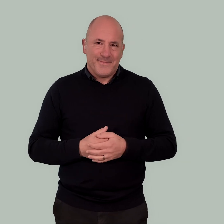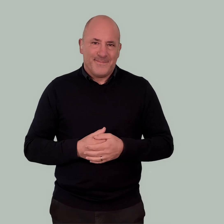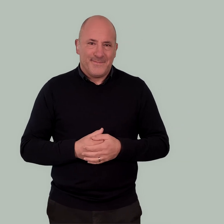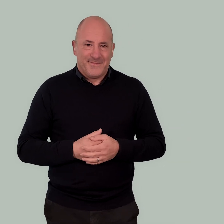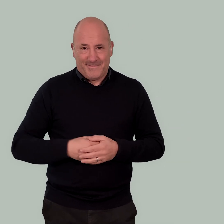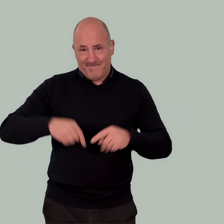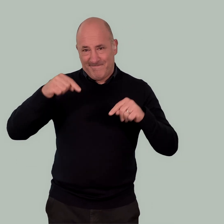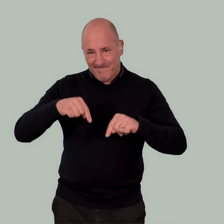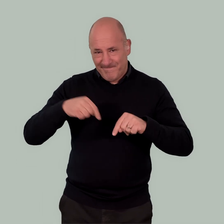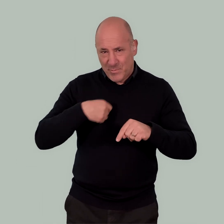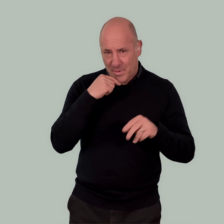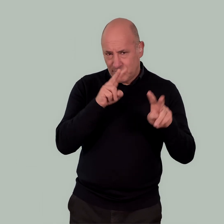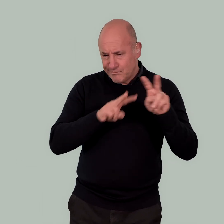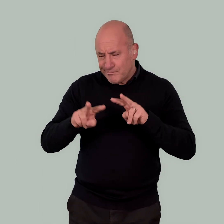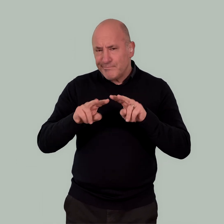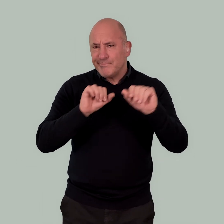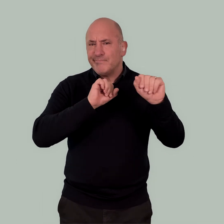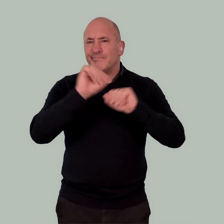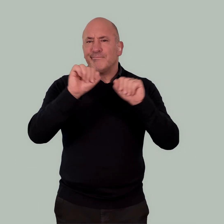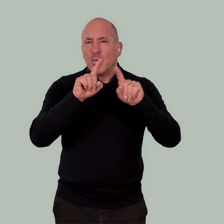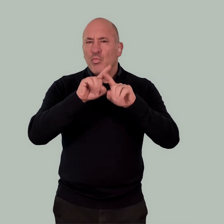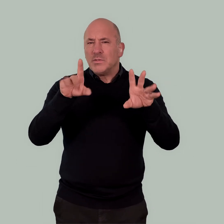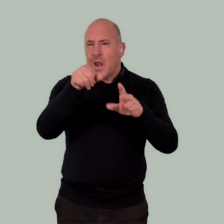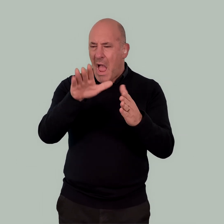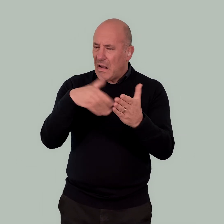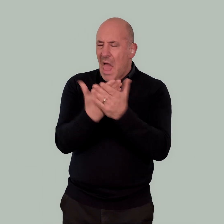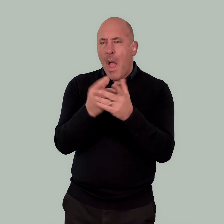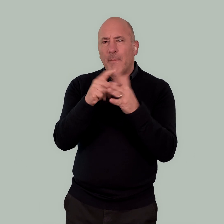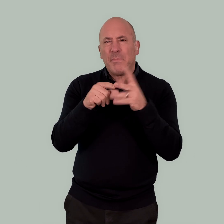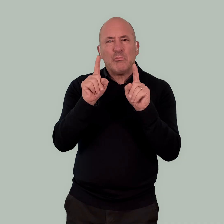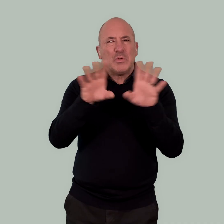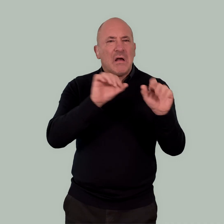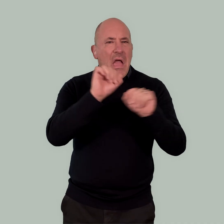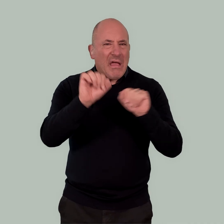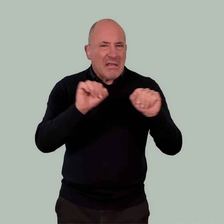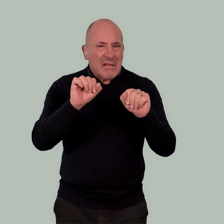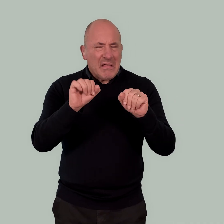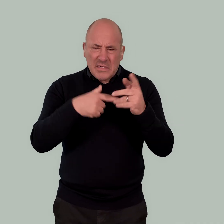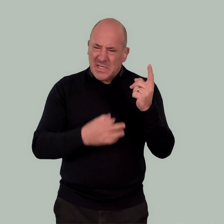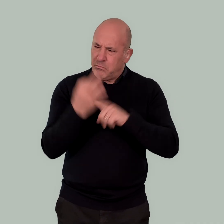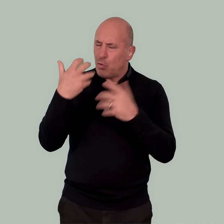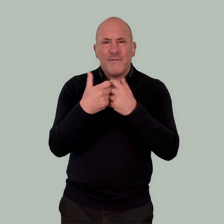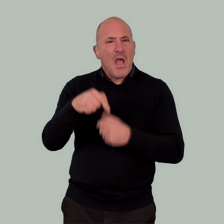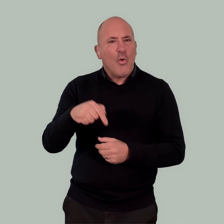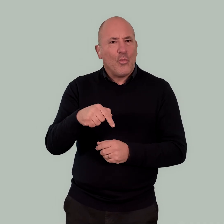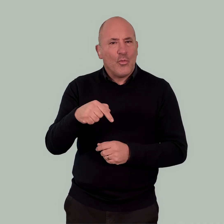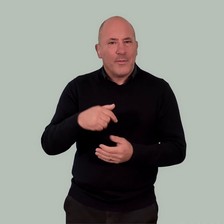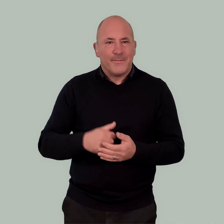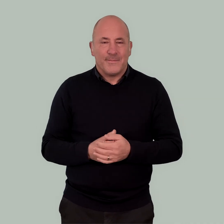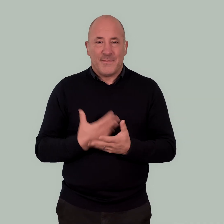Through this theme the review will consider the current experience of people claiming PIP, and how this could be improved.